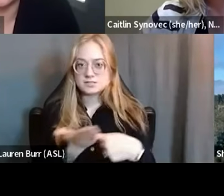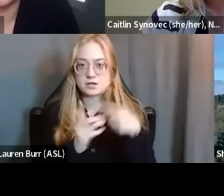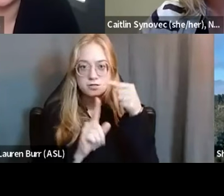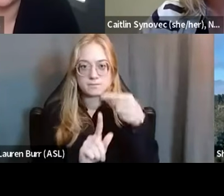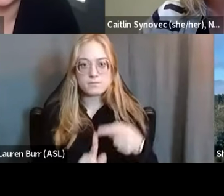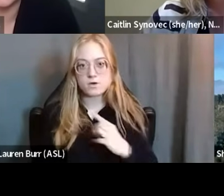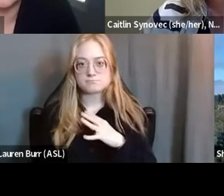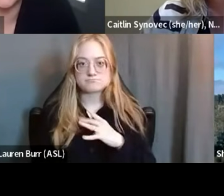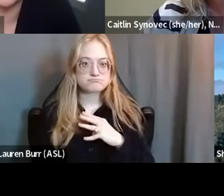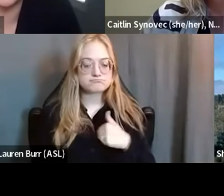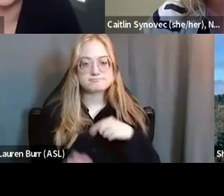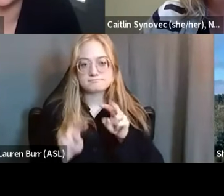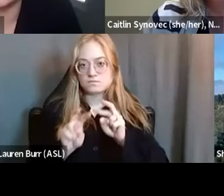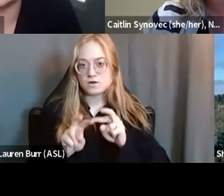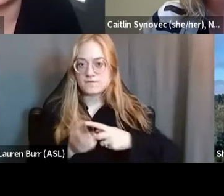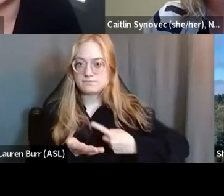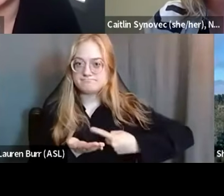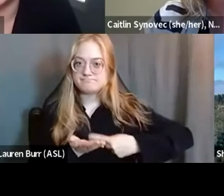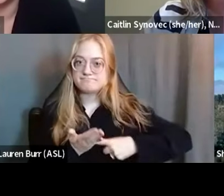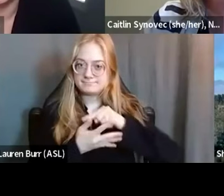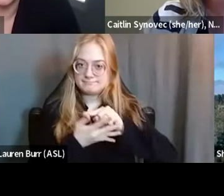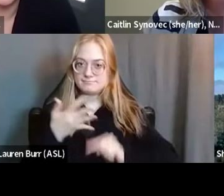I'm looking forward to talking through some of these.